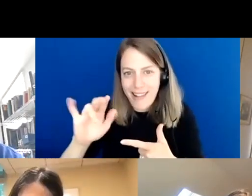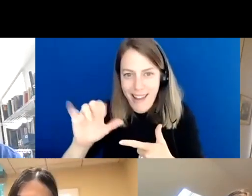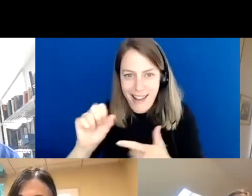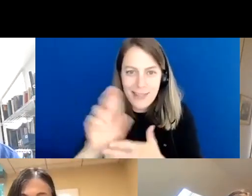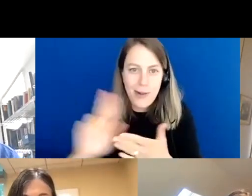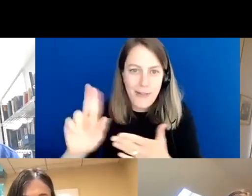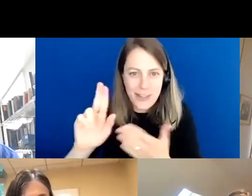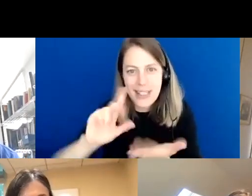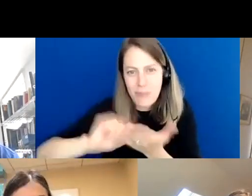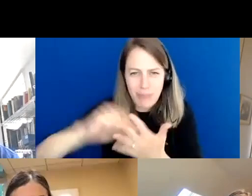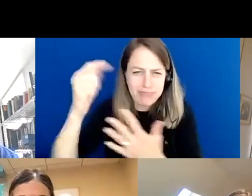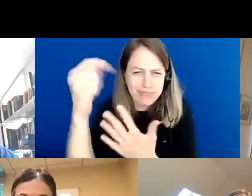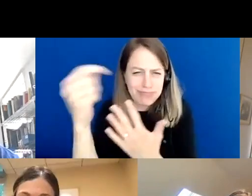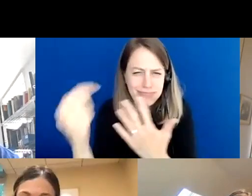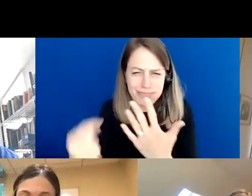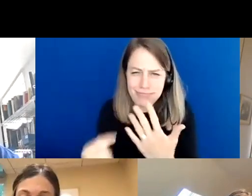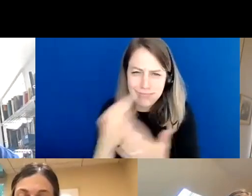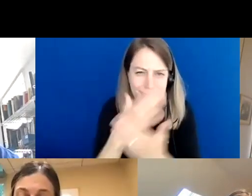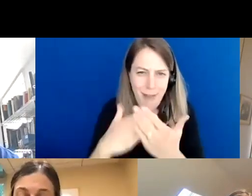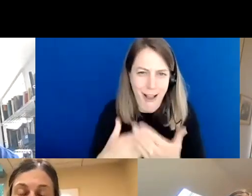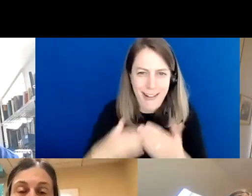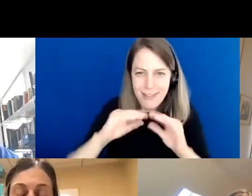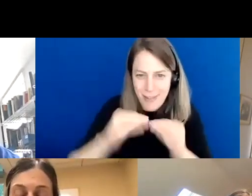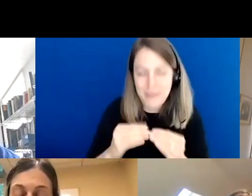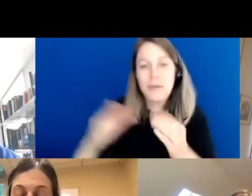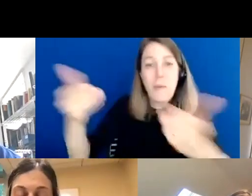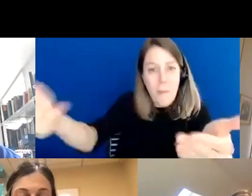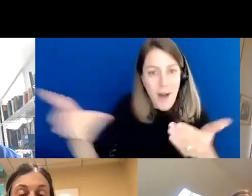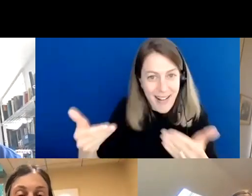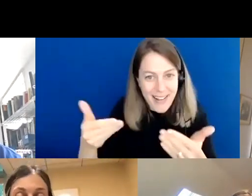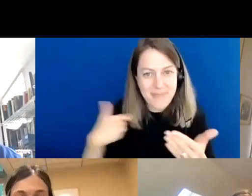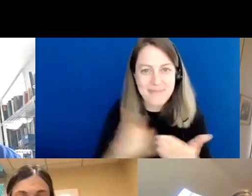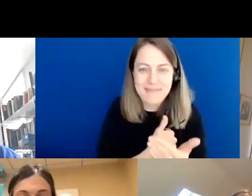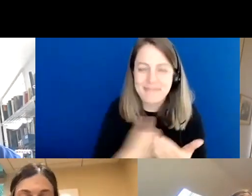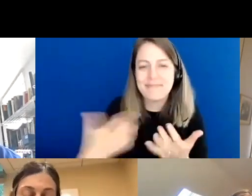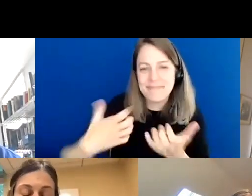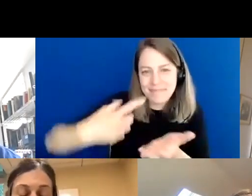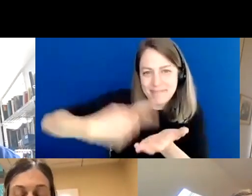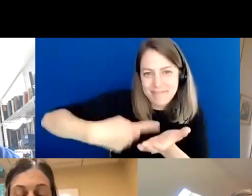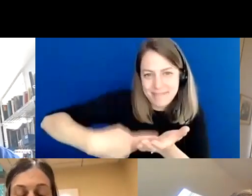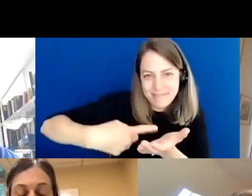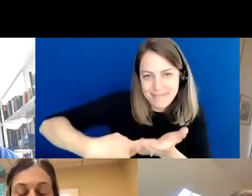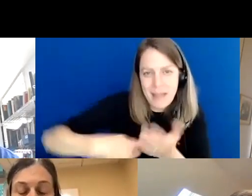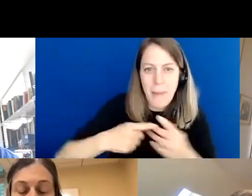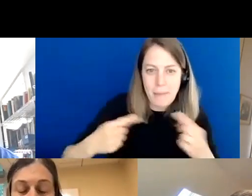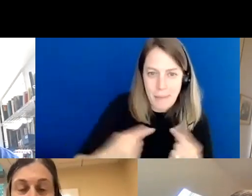Welcome to a book launch and discussion of the new book, Pain and Shock in America, Politics, Advocacy,